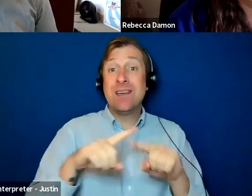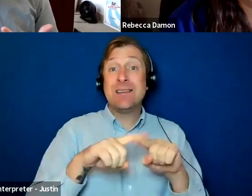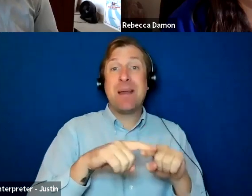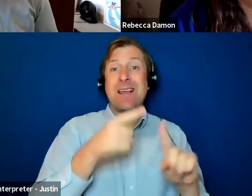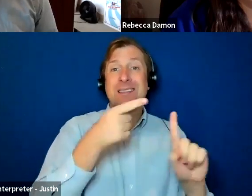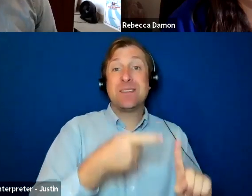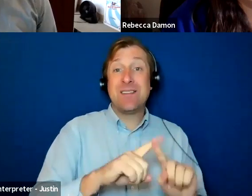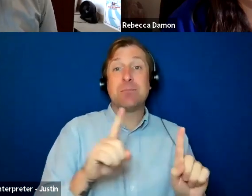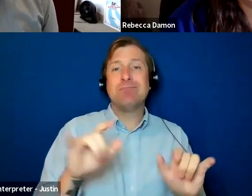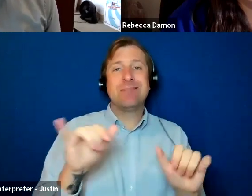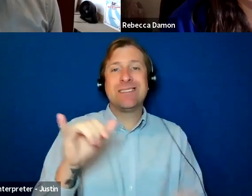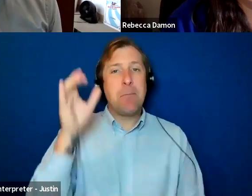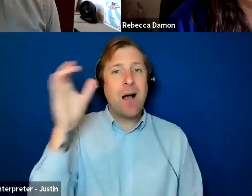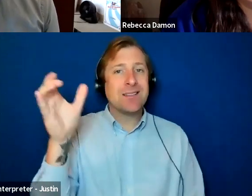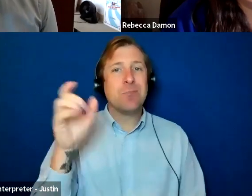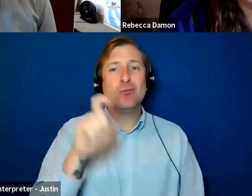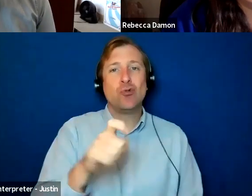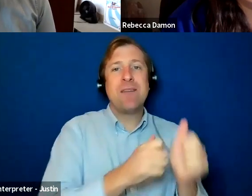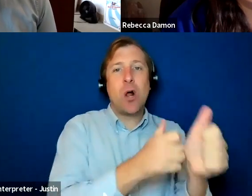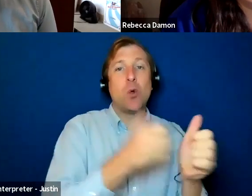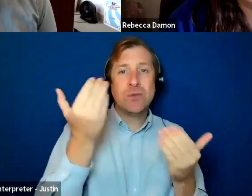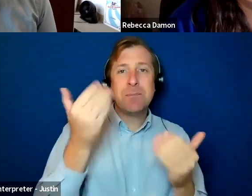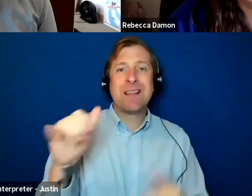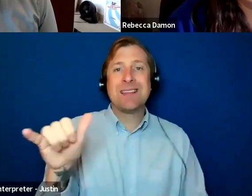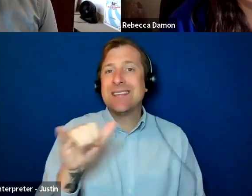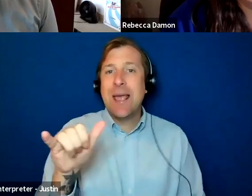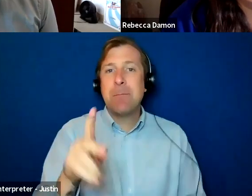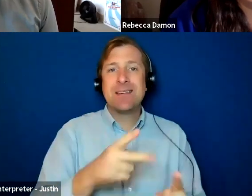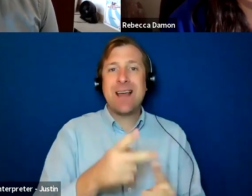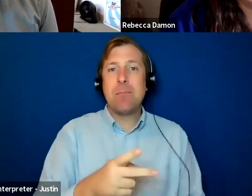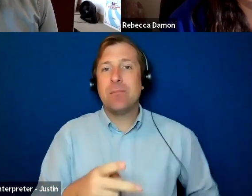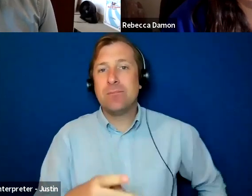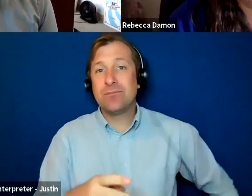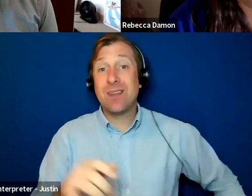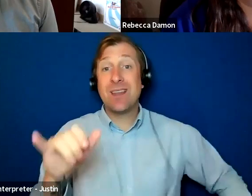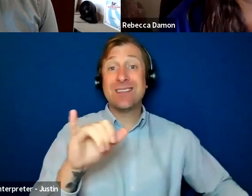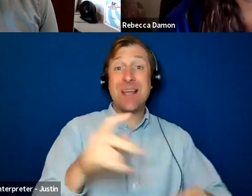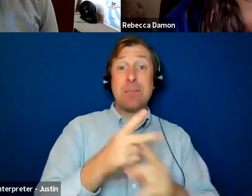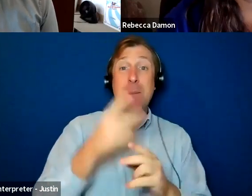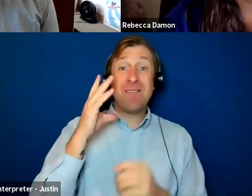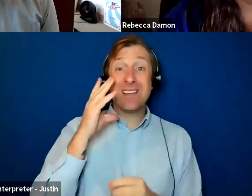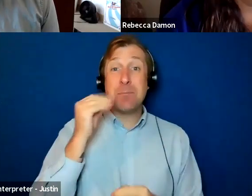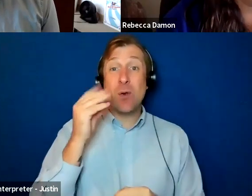but the same concepts are there and you should expect the same sort of experience as far as it relates to testing,